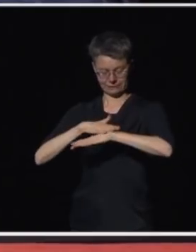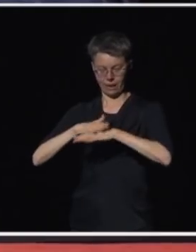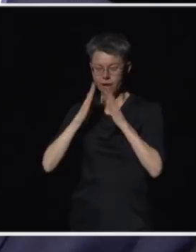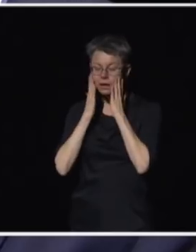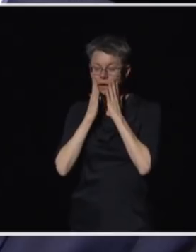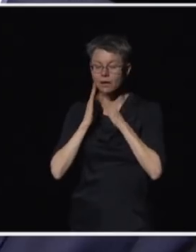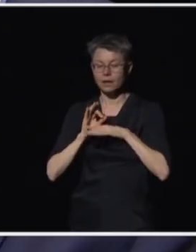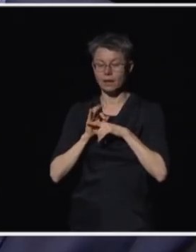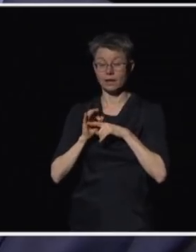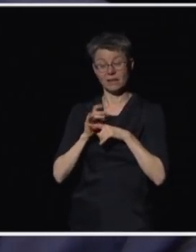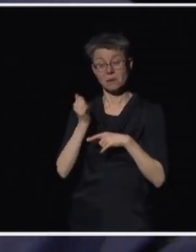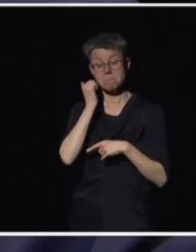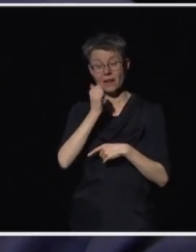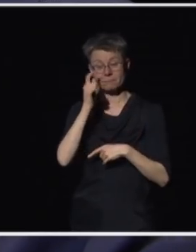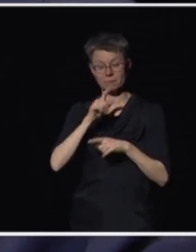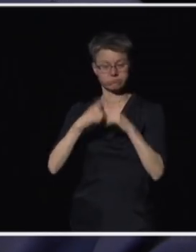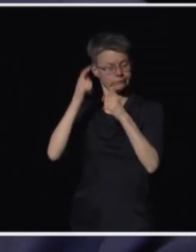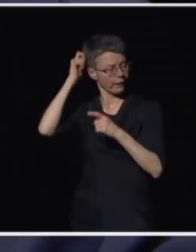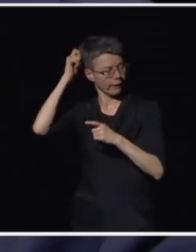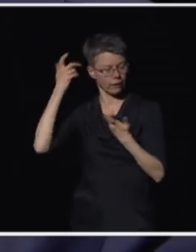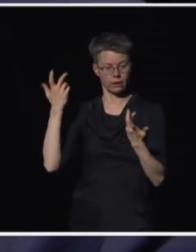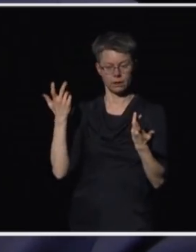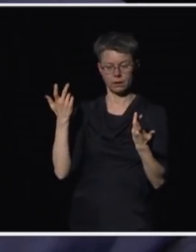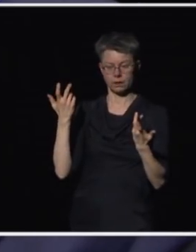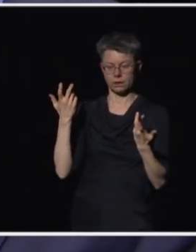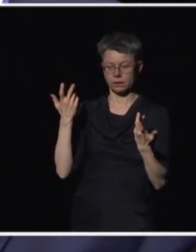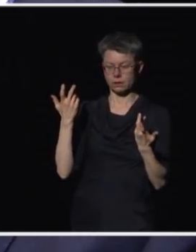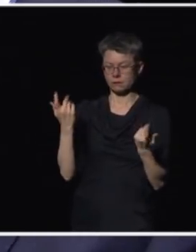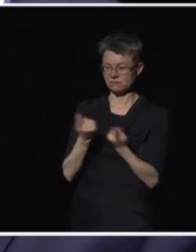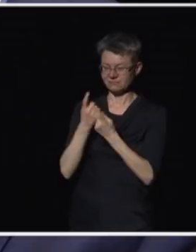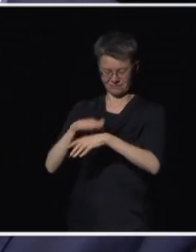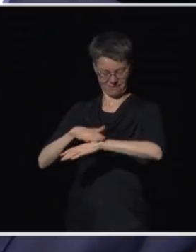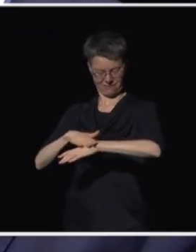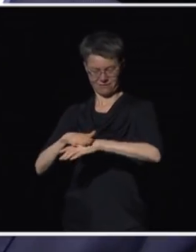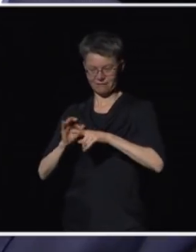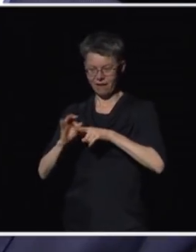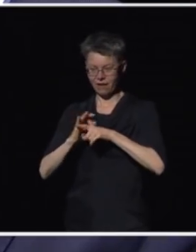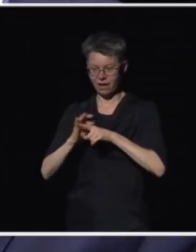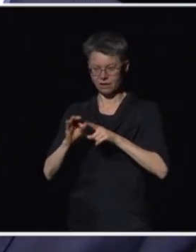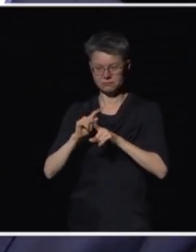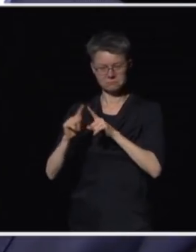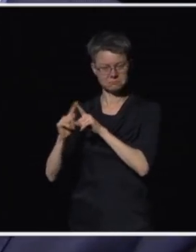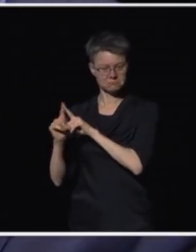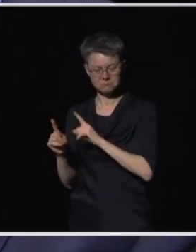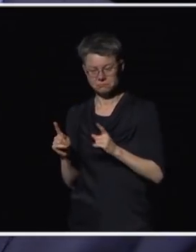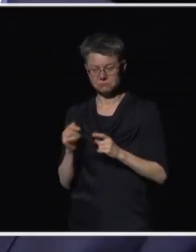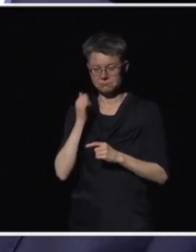There were black people who had all kinds of hair where I lived. There were black people who had all kinds of skin, you know, complexions -- black people with brown eyes, black people